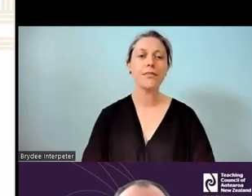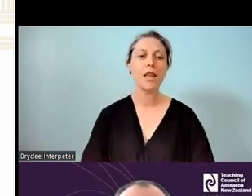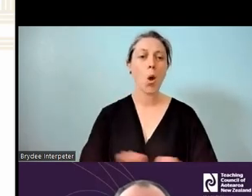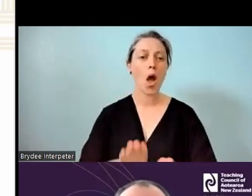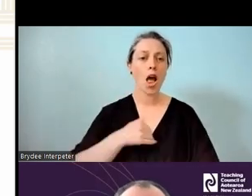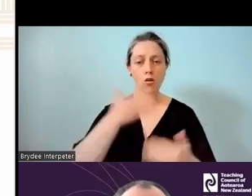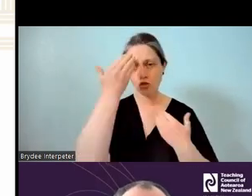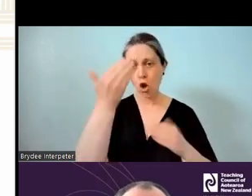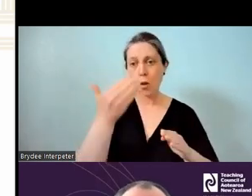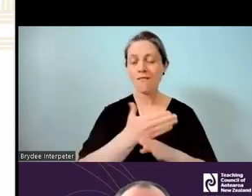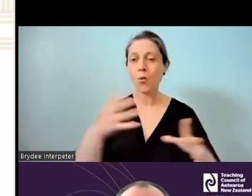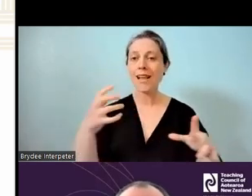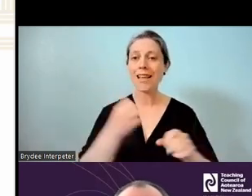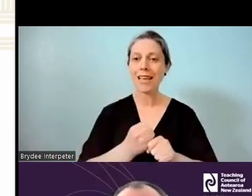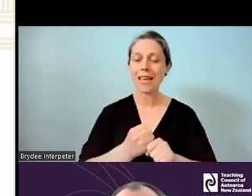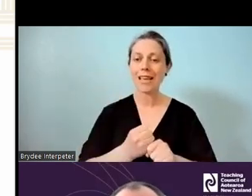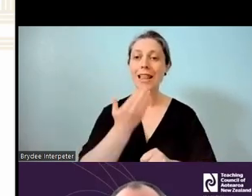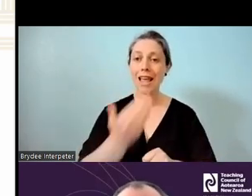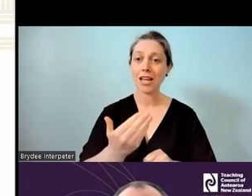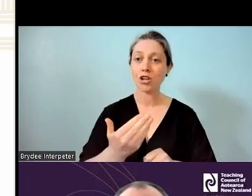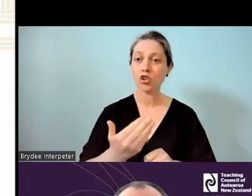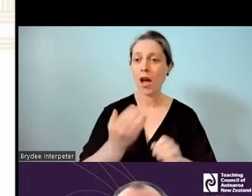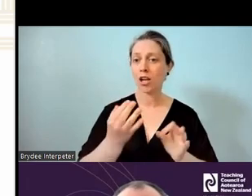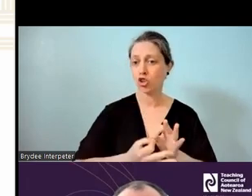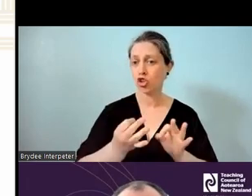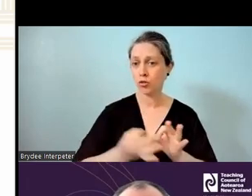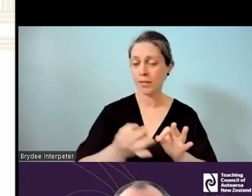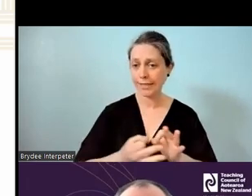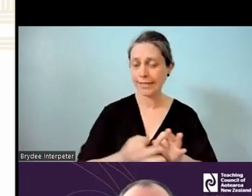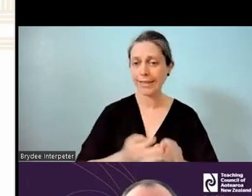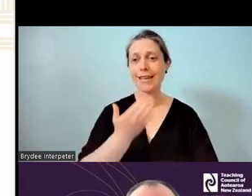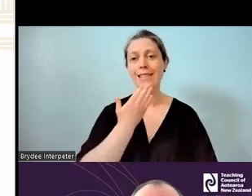Thank you to our language interpreters. Thank you to the council team people in the background